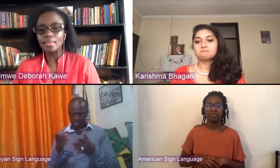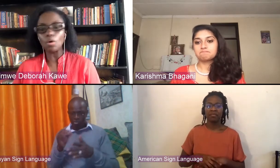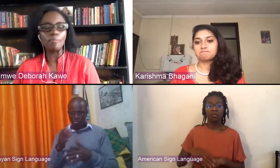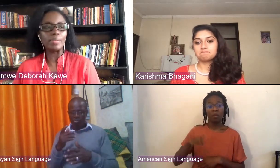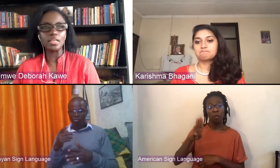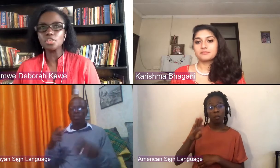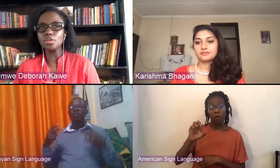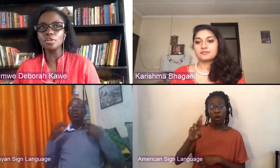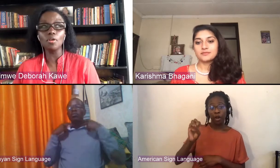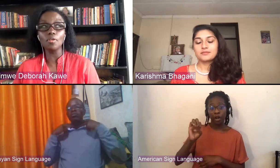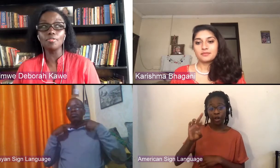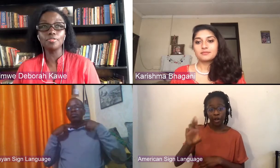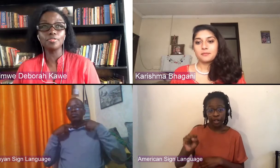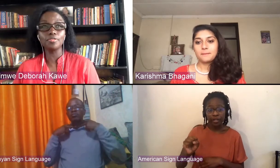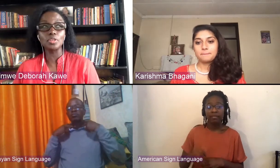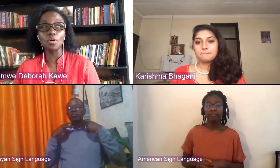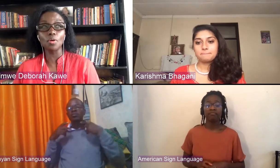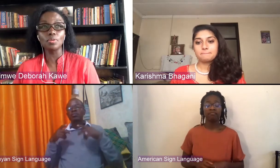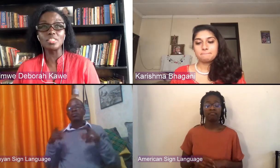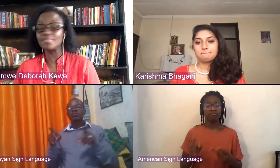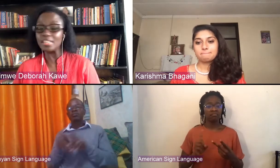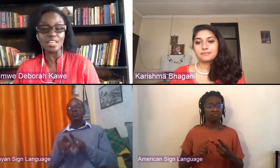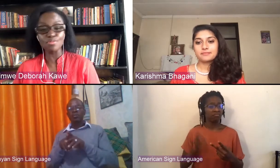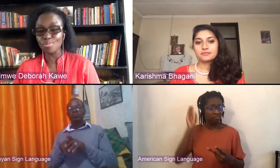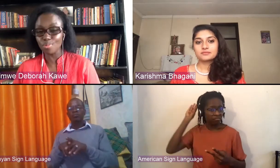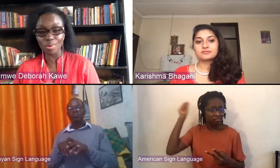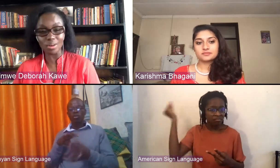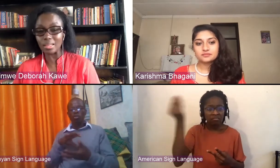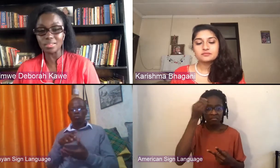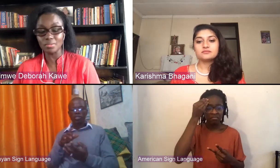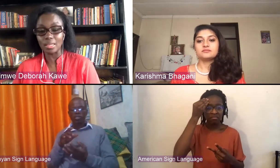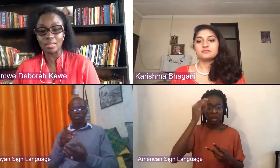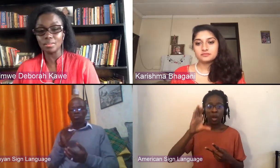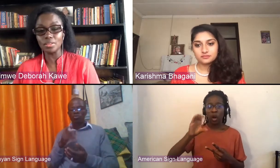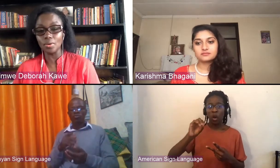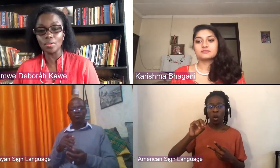the complication of you know, divided and rule that, you know